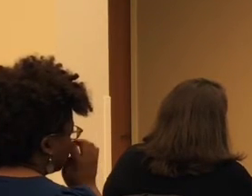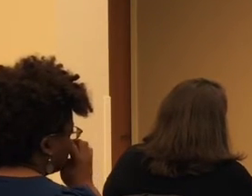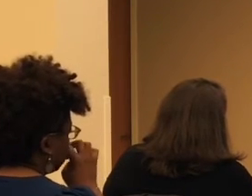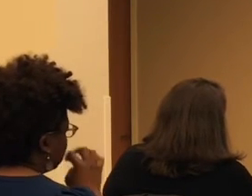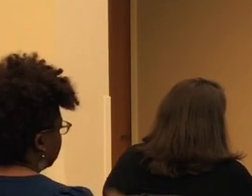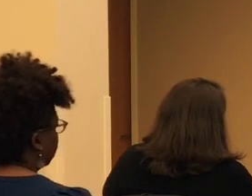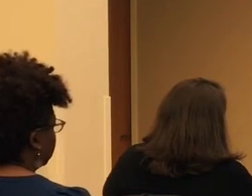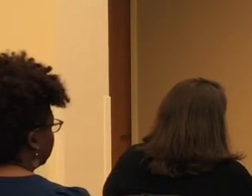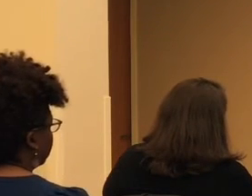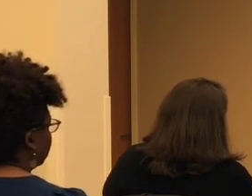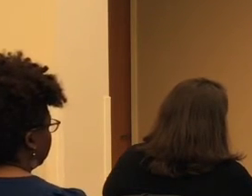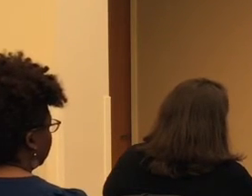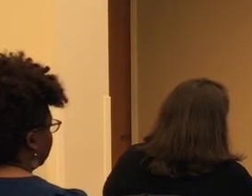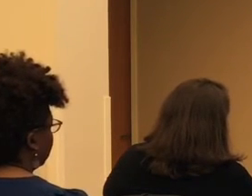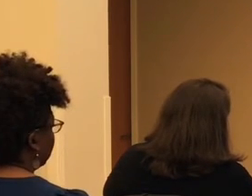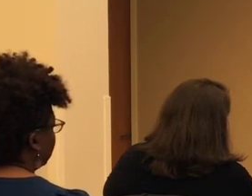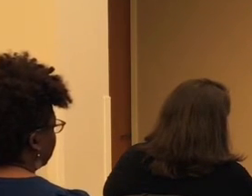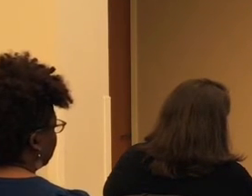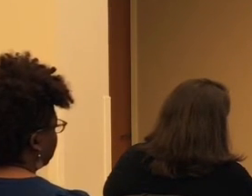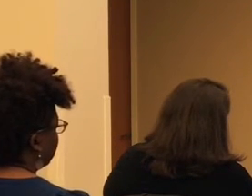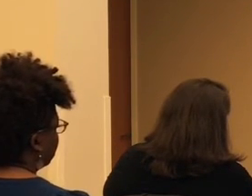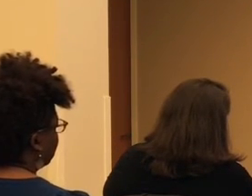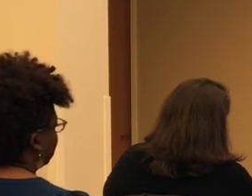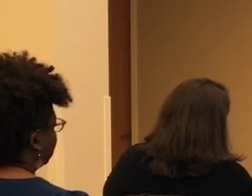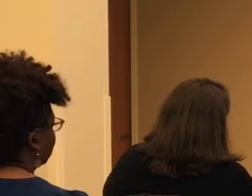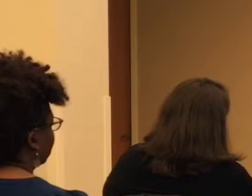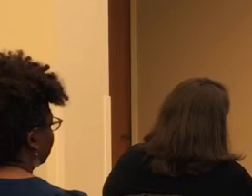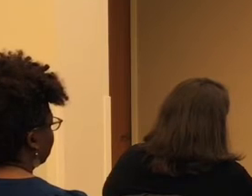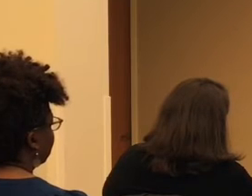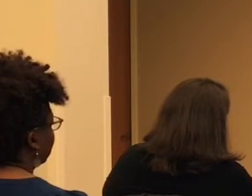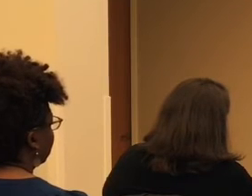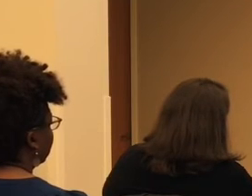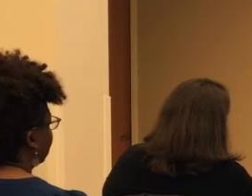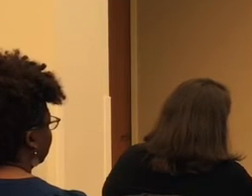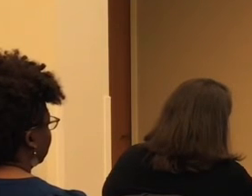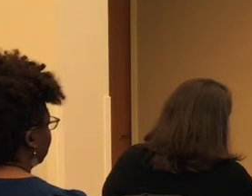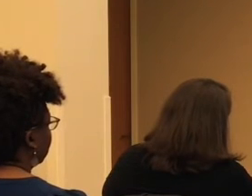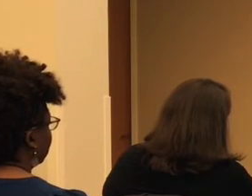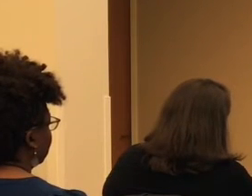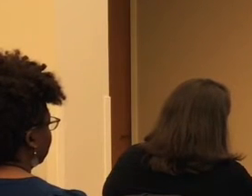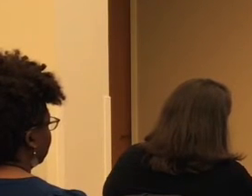One of the museum's that we worked with of course is here the history museum the civil rights exhibit